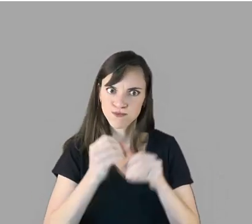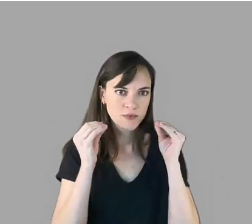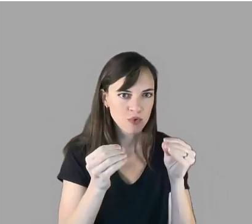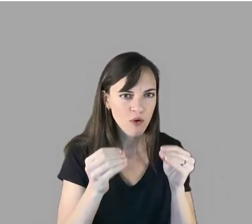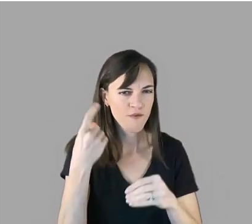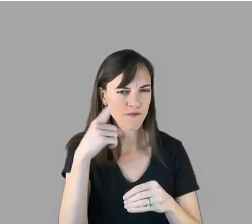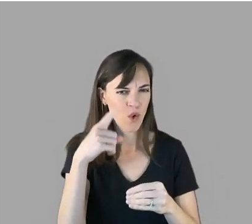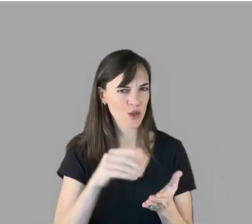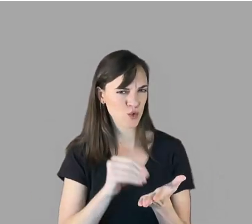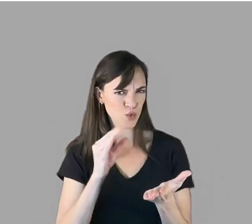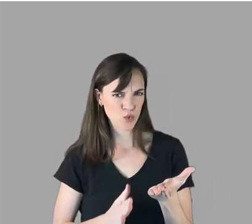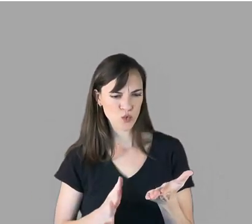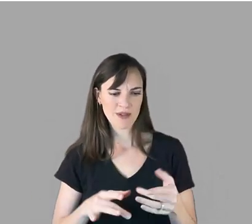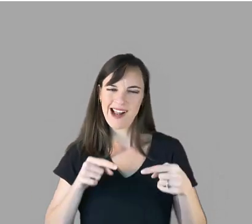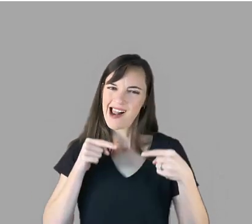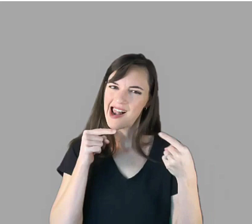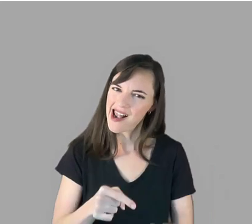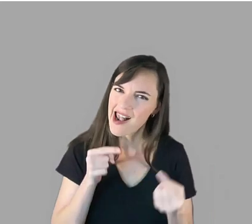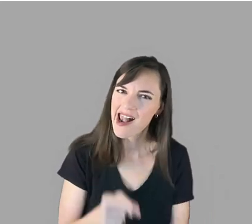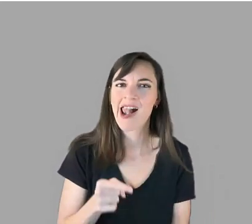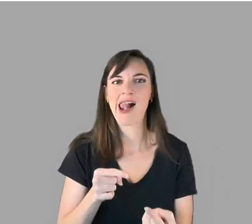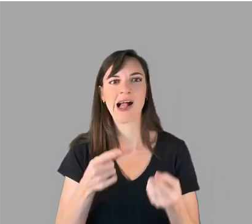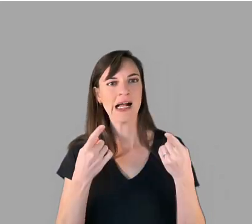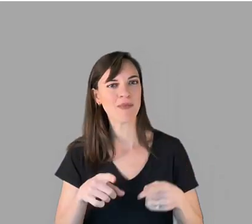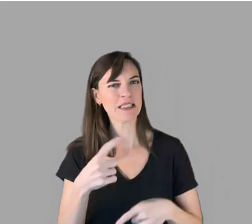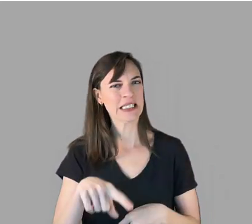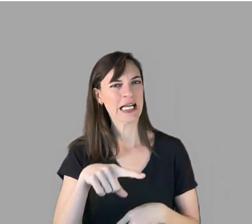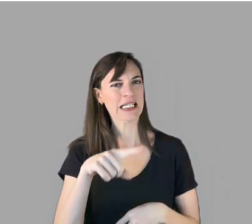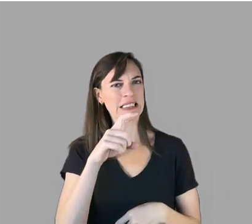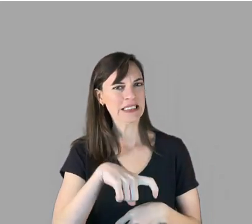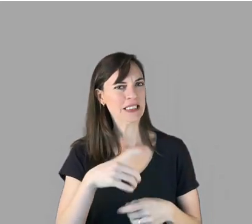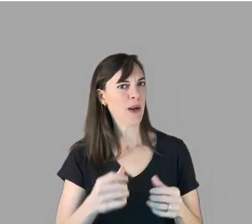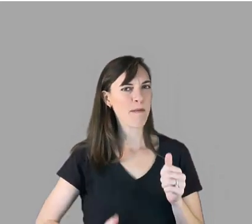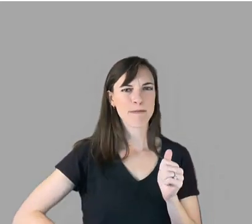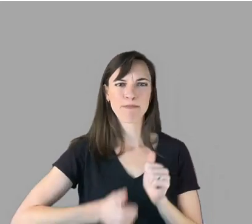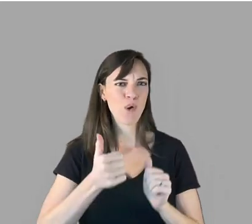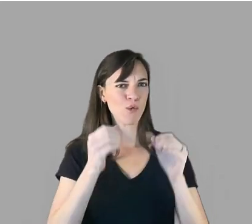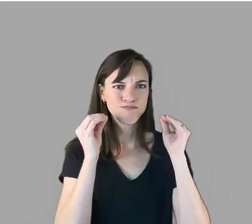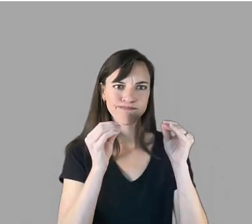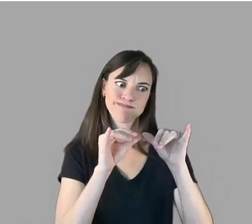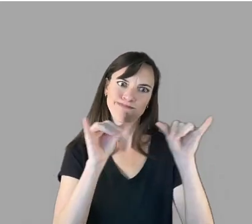barriers to learning.” This is where a student may need the most systematic, explicit, and intensive